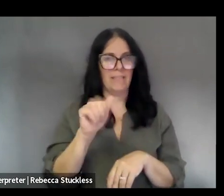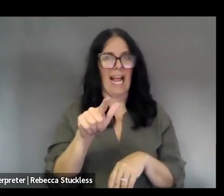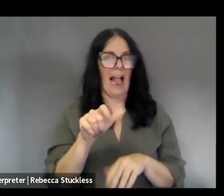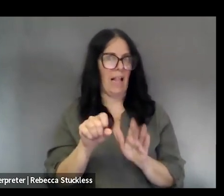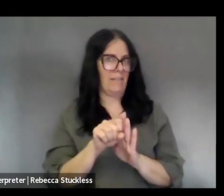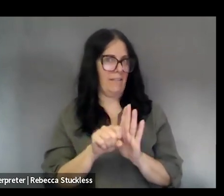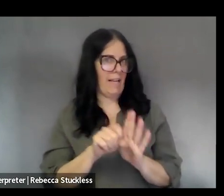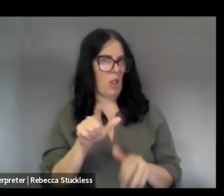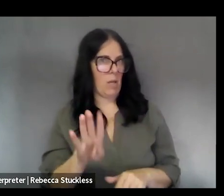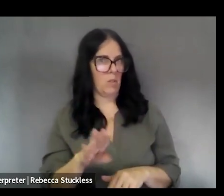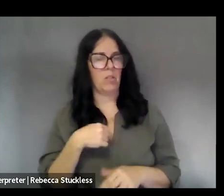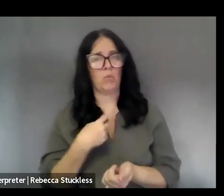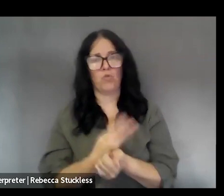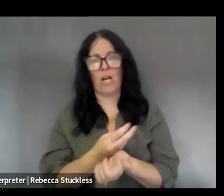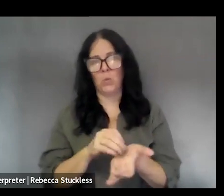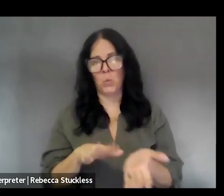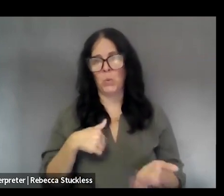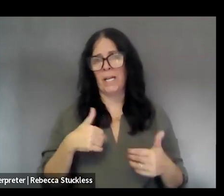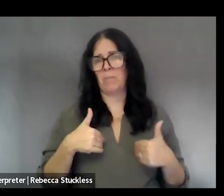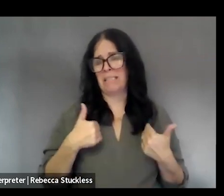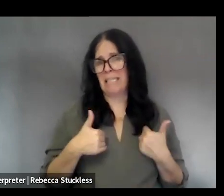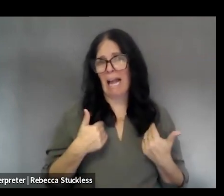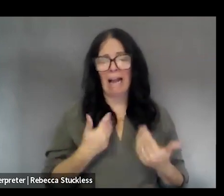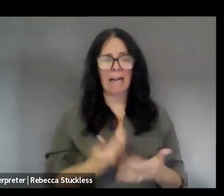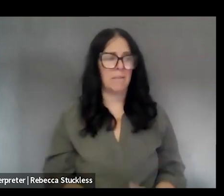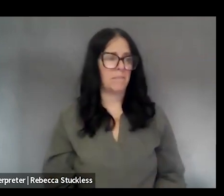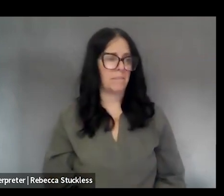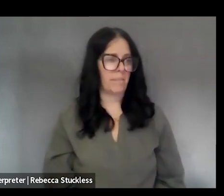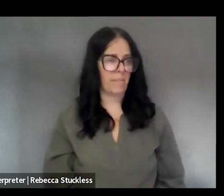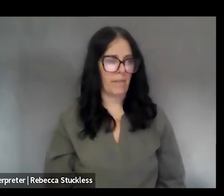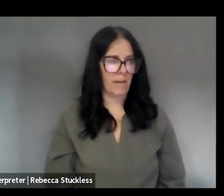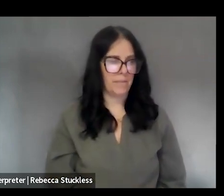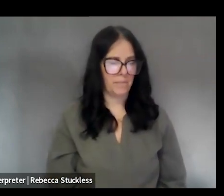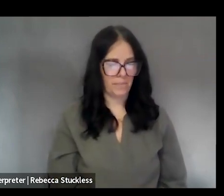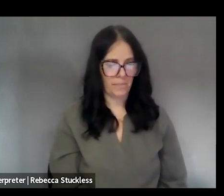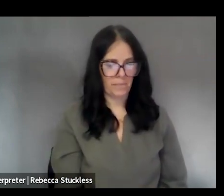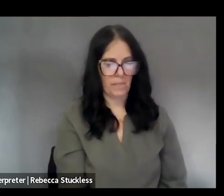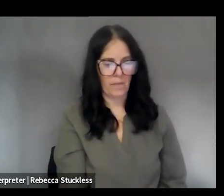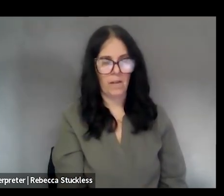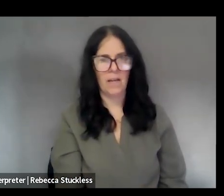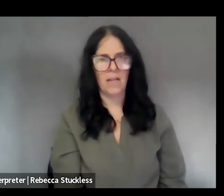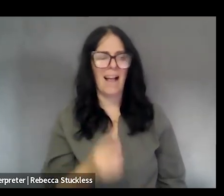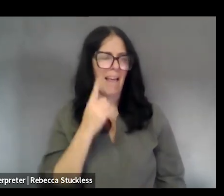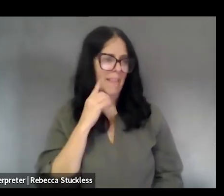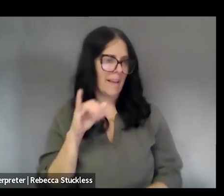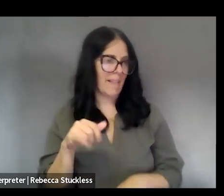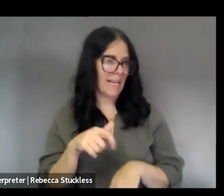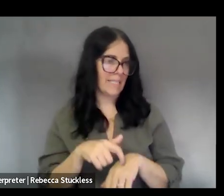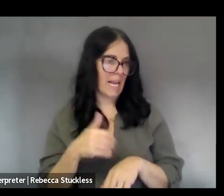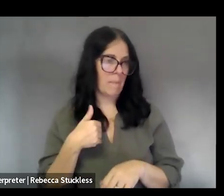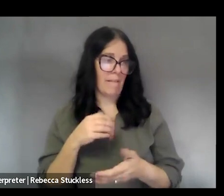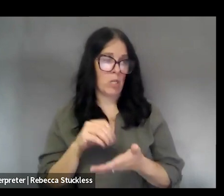student. I was a young person. I was, I think, I had, like student loans, and I was also teaching